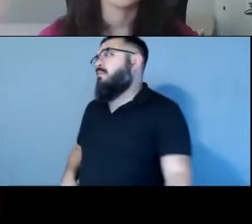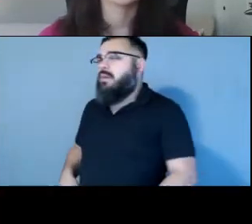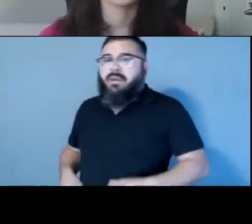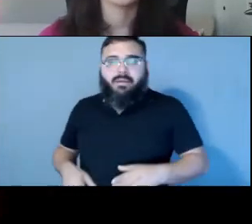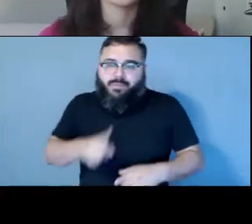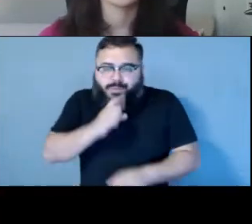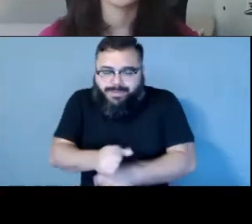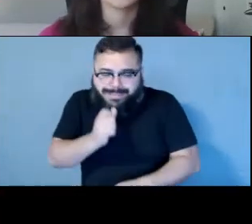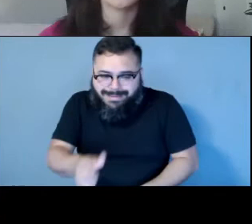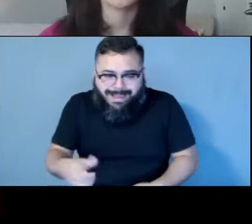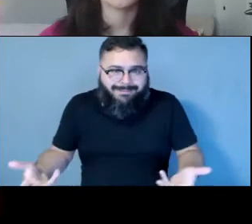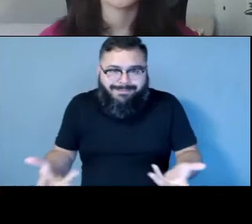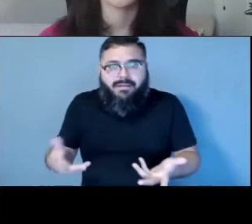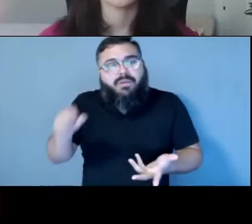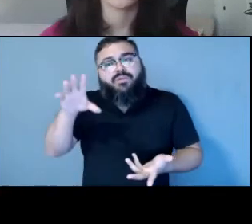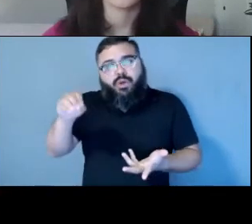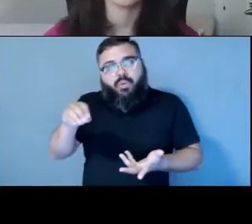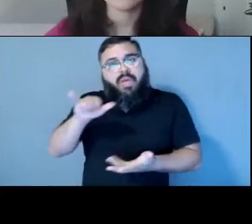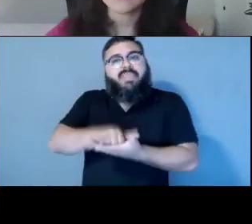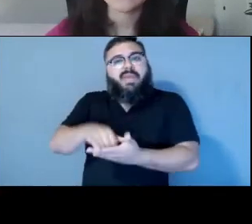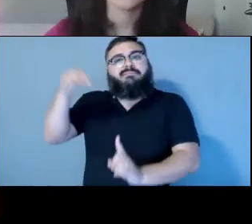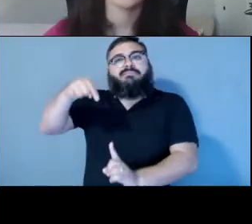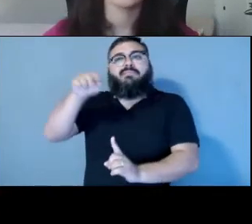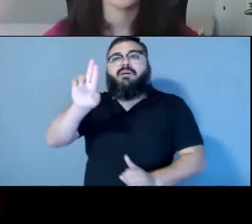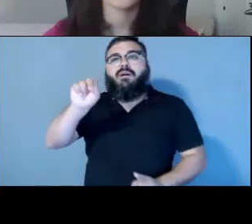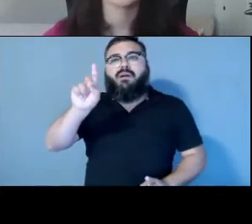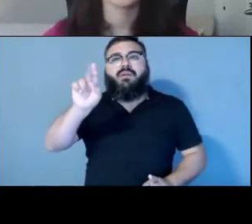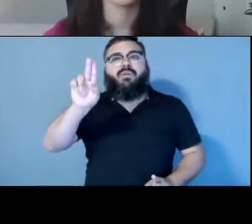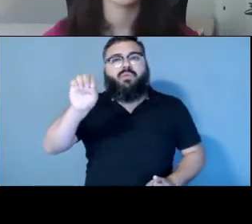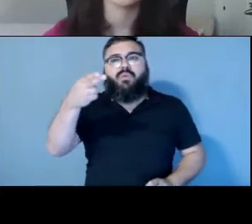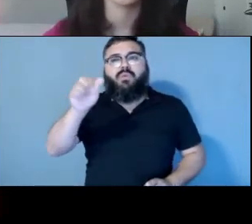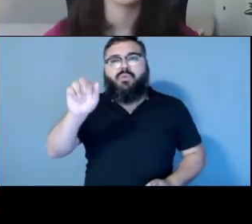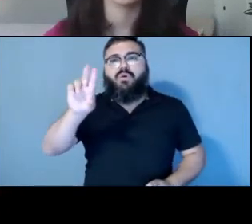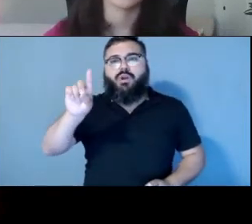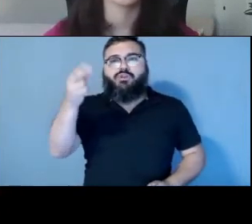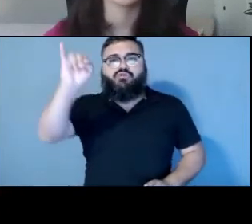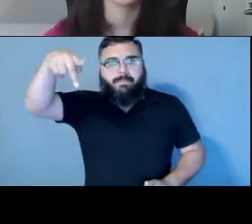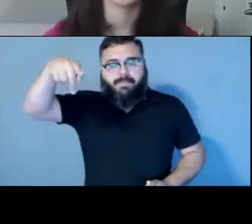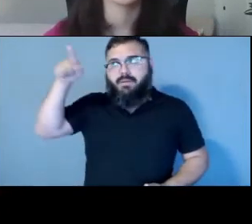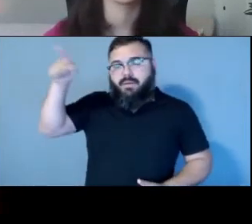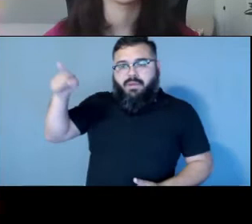So that's something to consider under undue hardship as well is difficulty or also financial expense.